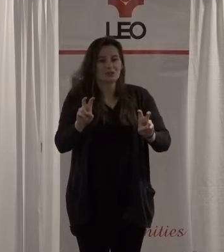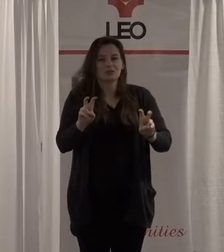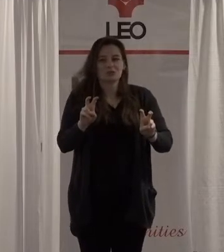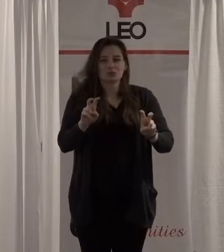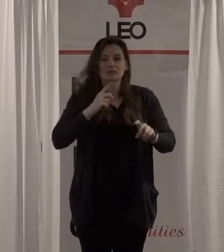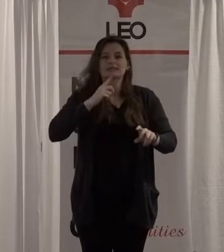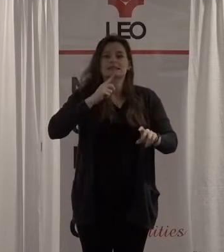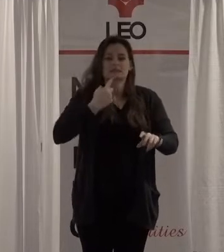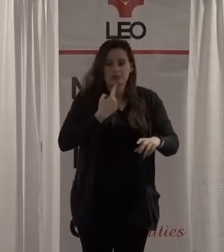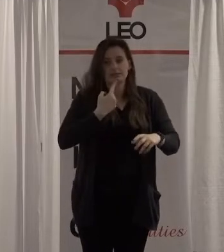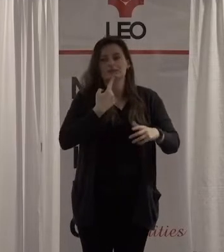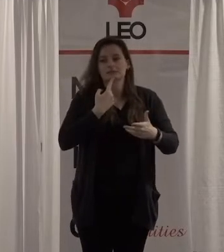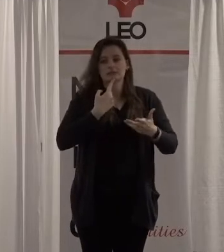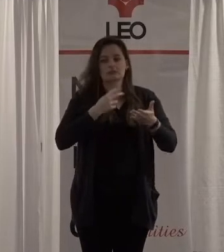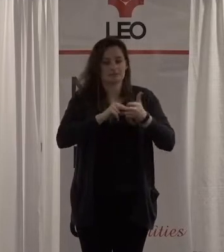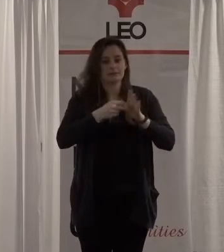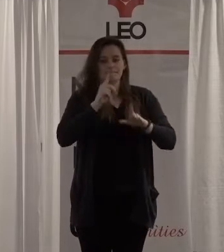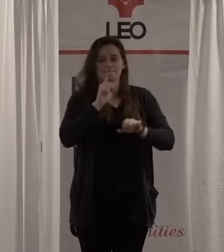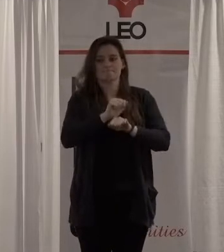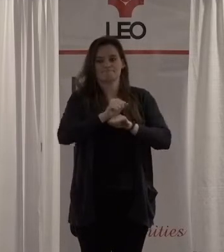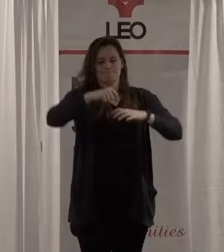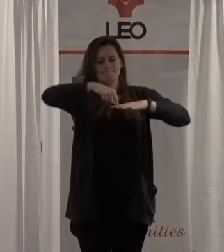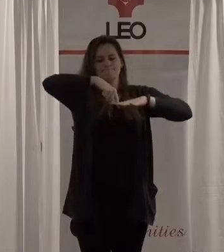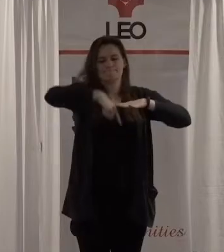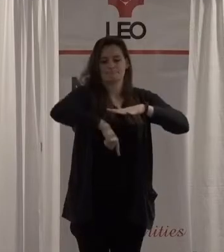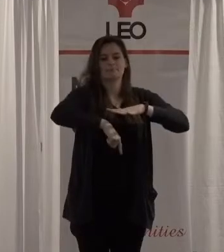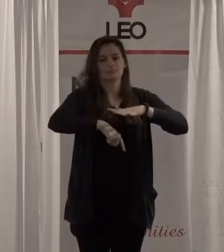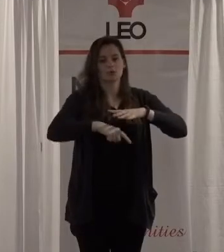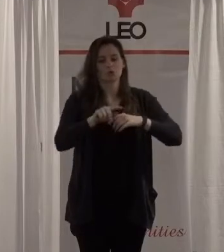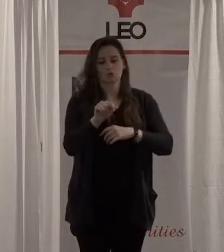THEY DAMAGE AND DESTROY UNDERLYING TISSUE,